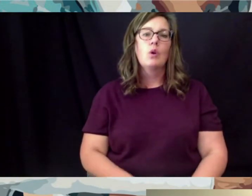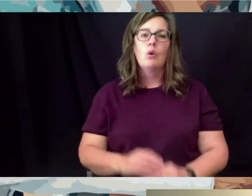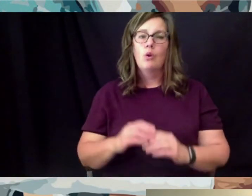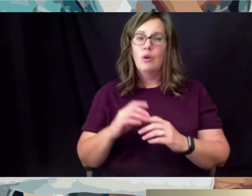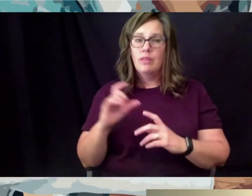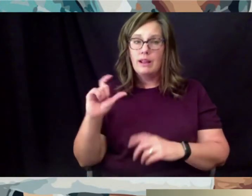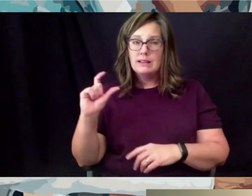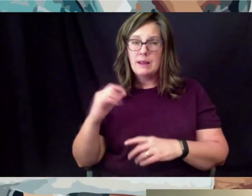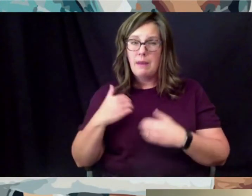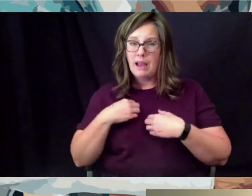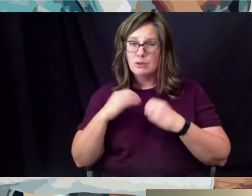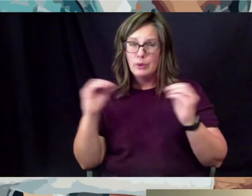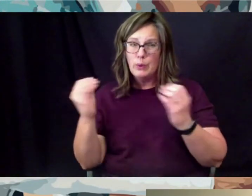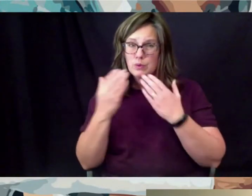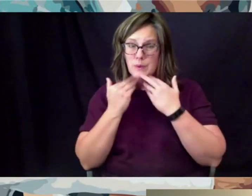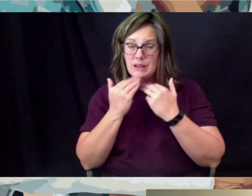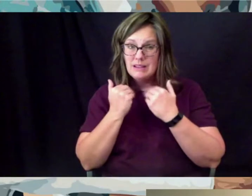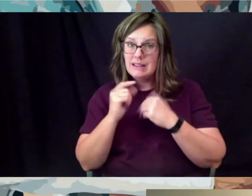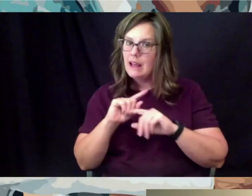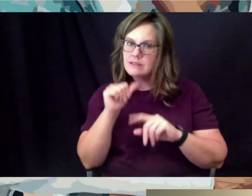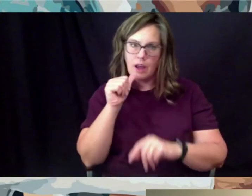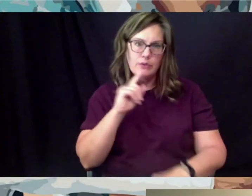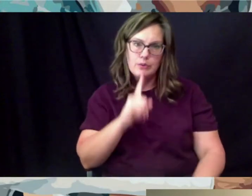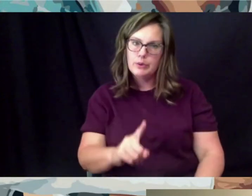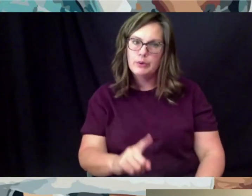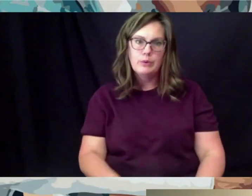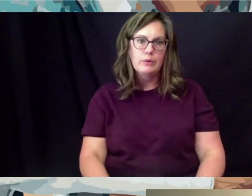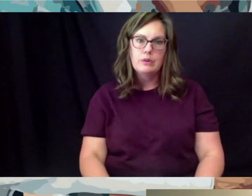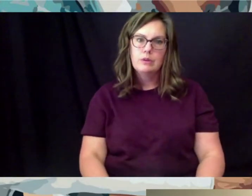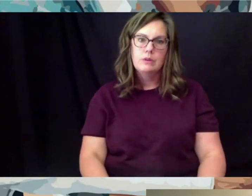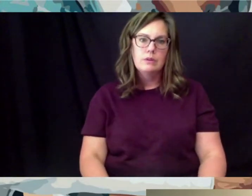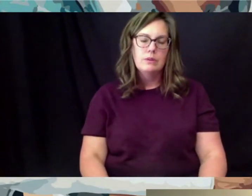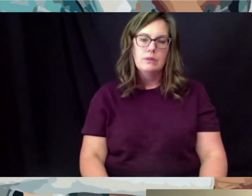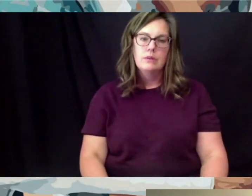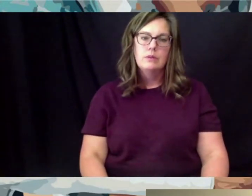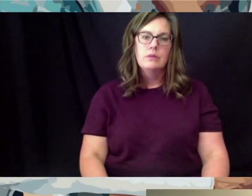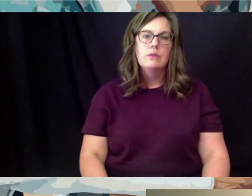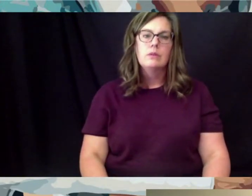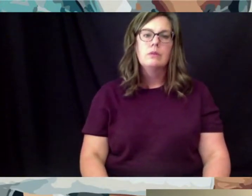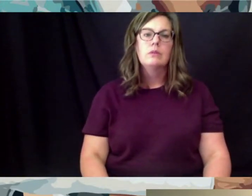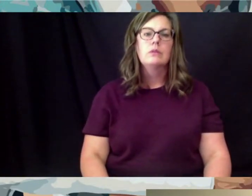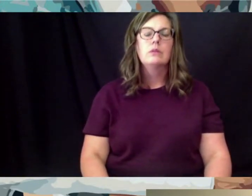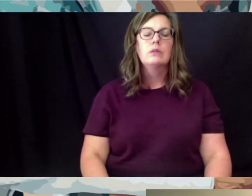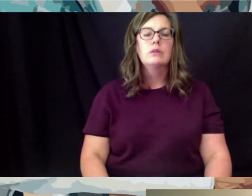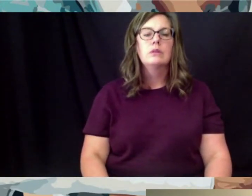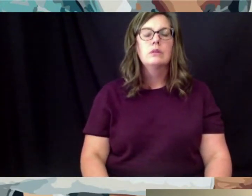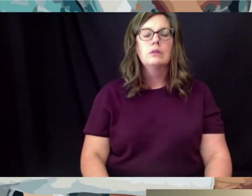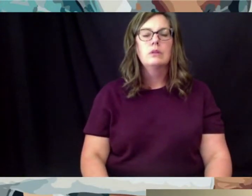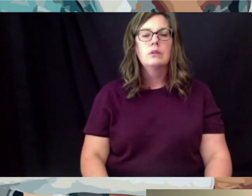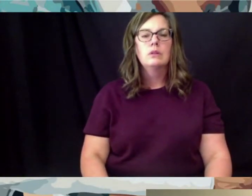and that's actually not true and there's lots of ways that you know the faith itself and the people